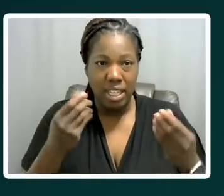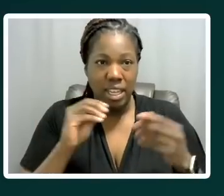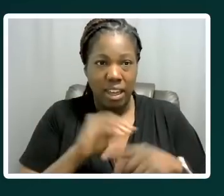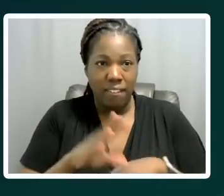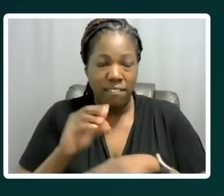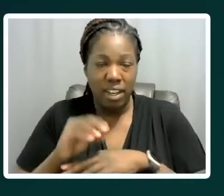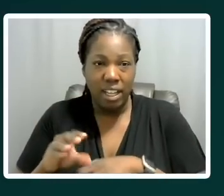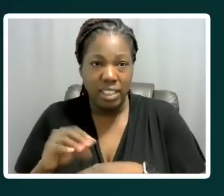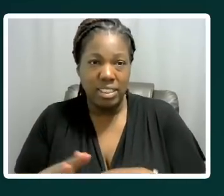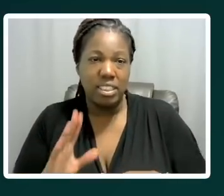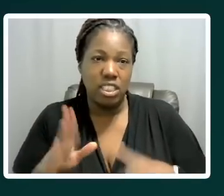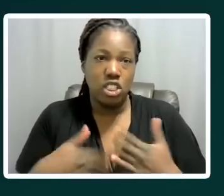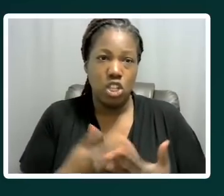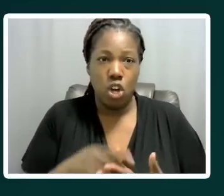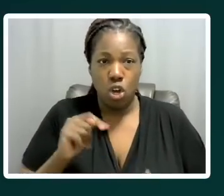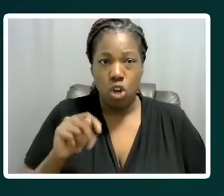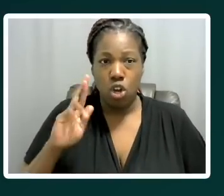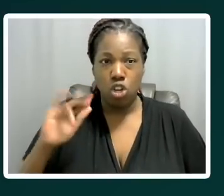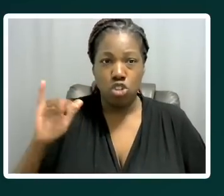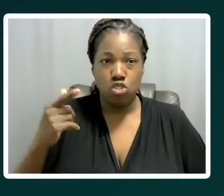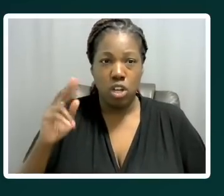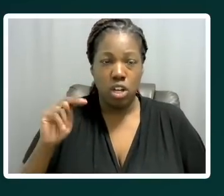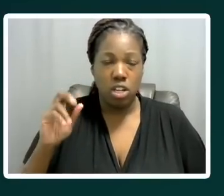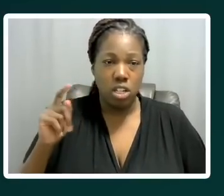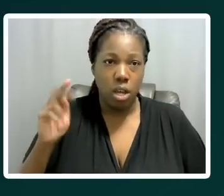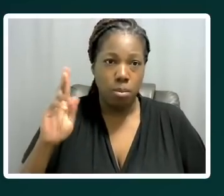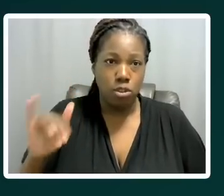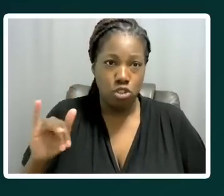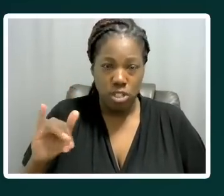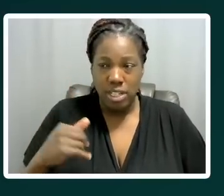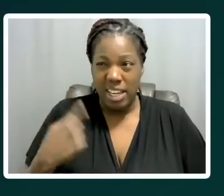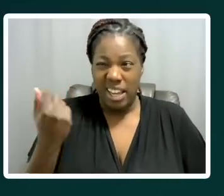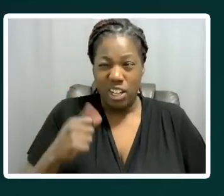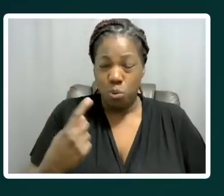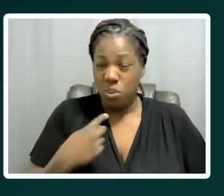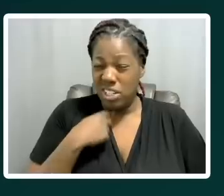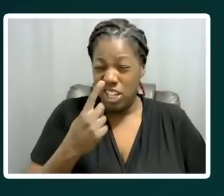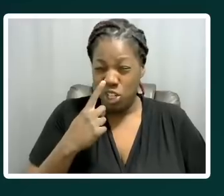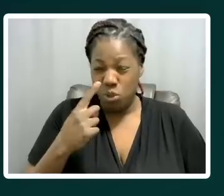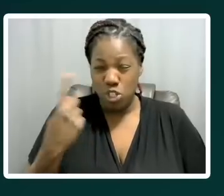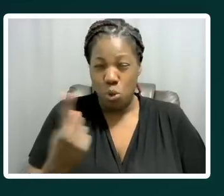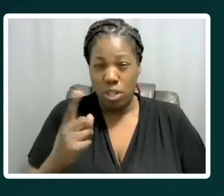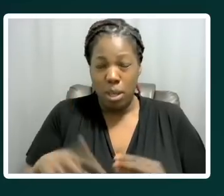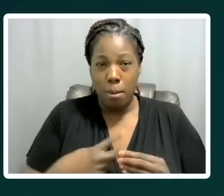Anybody told you that trigonometry is about triangles? It is, but it's also about circles.